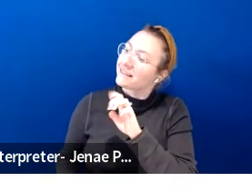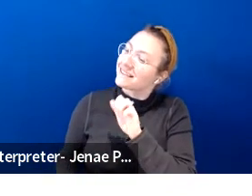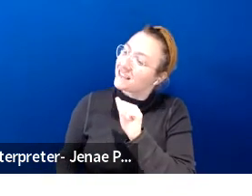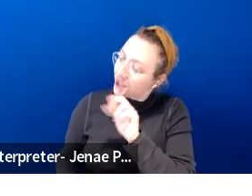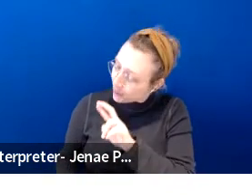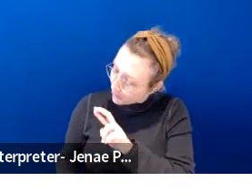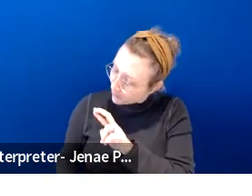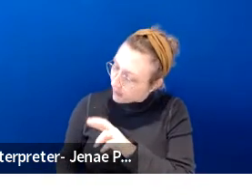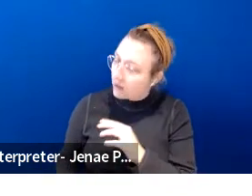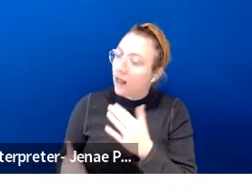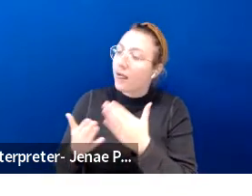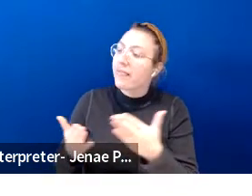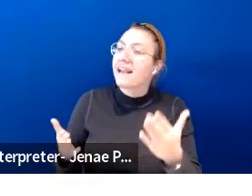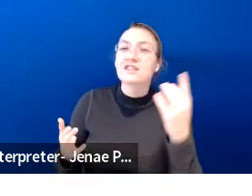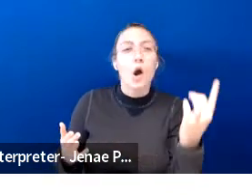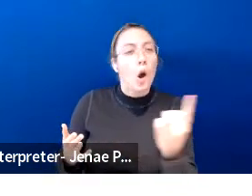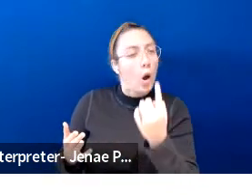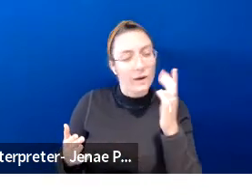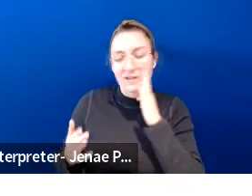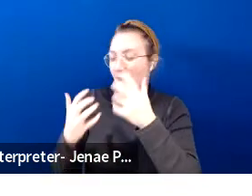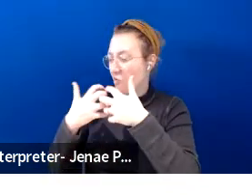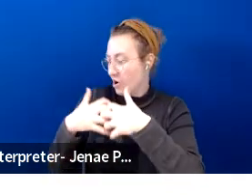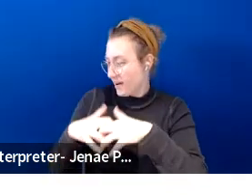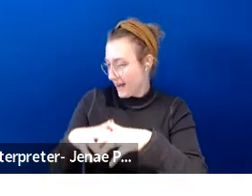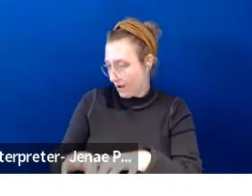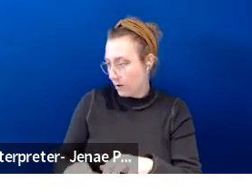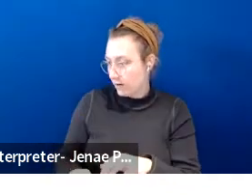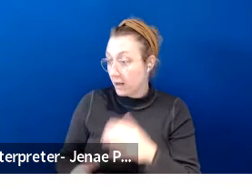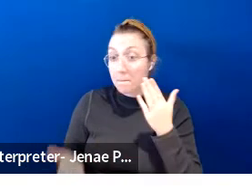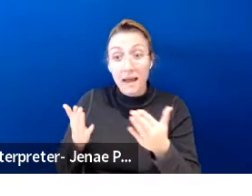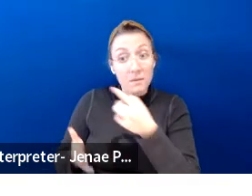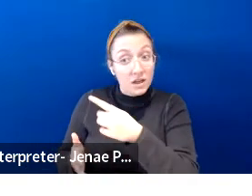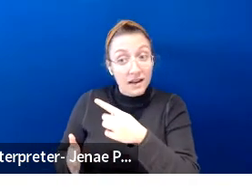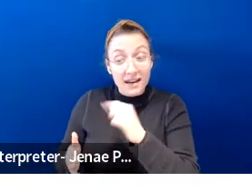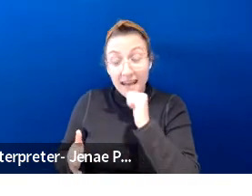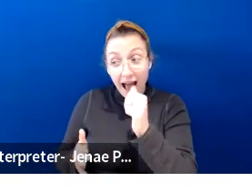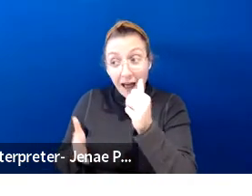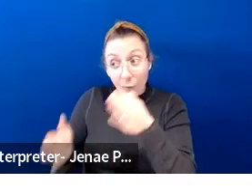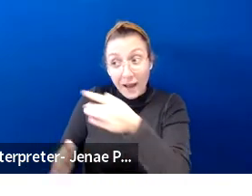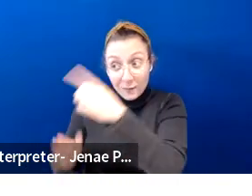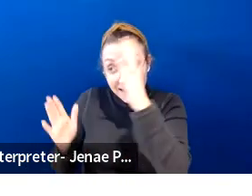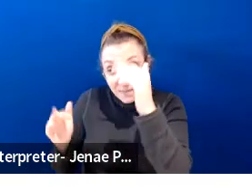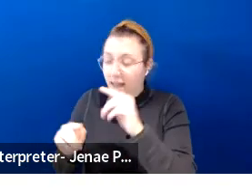things always work out in the end. Maybe not how you anticipate it, but things really do work out in the end.